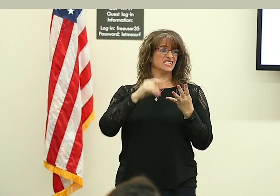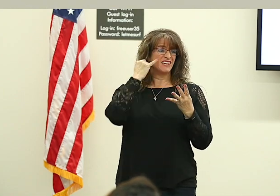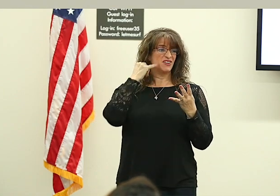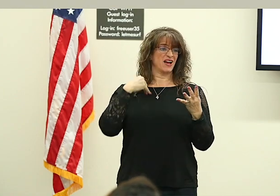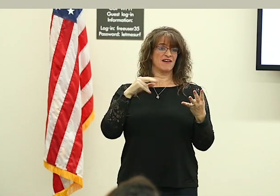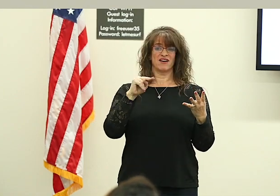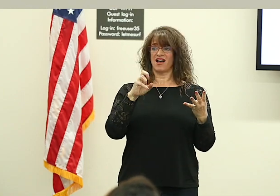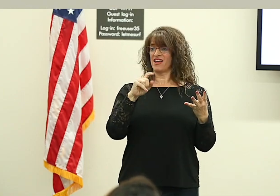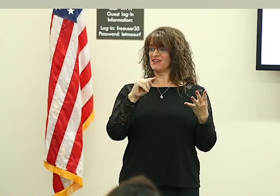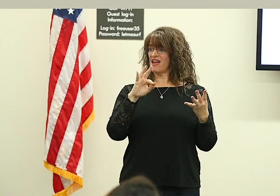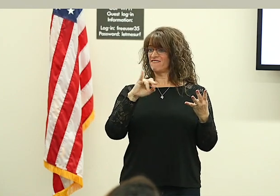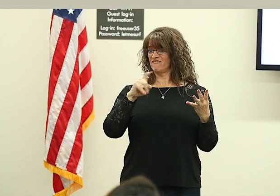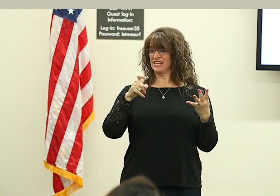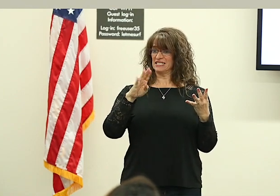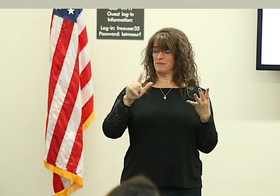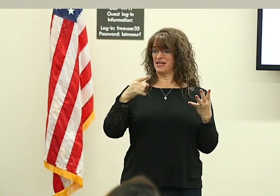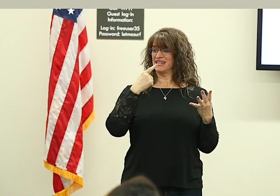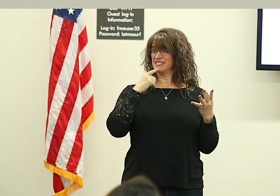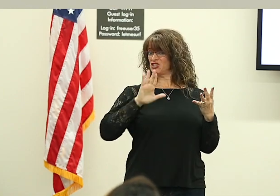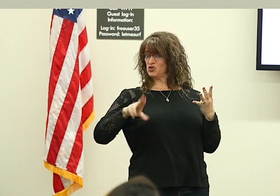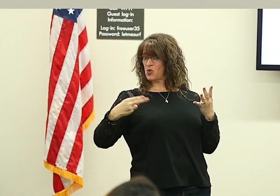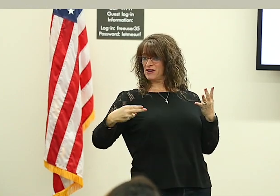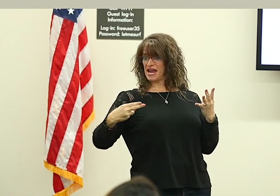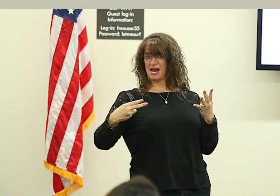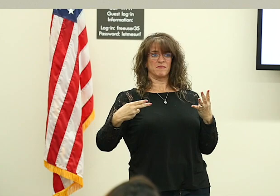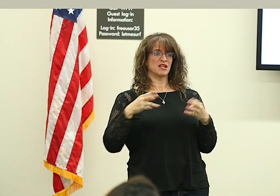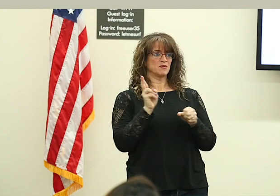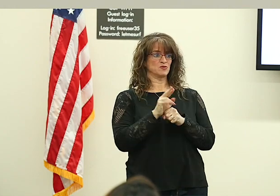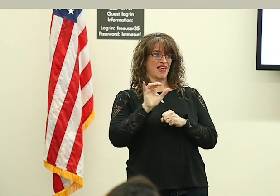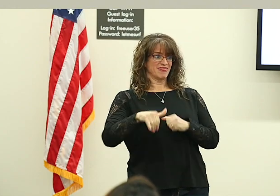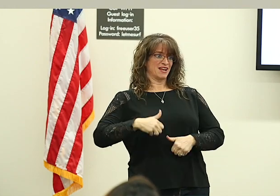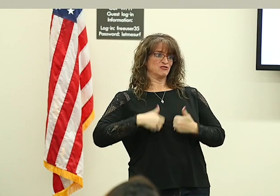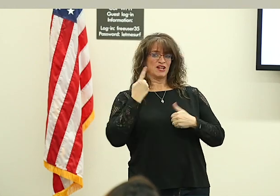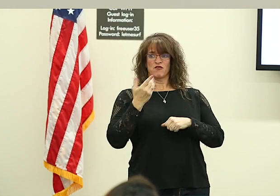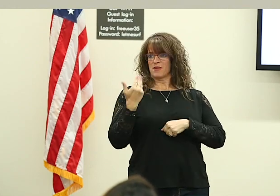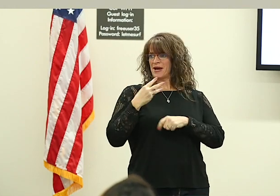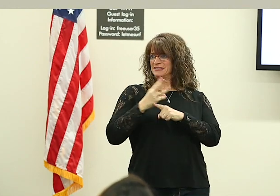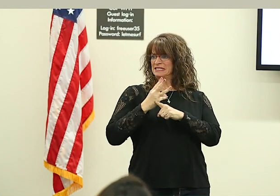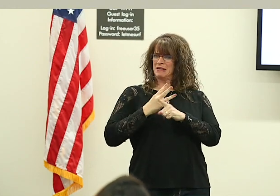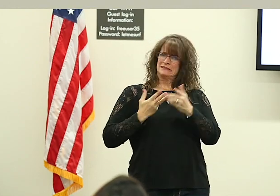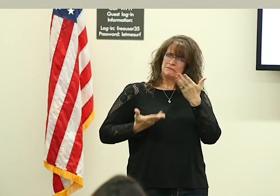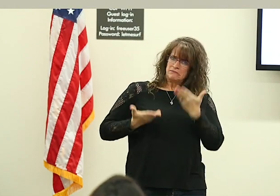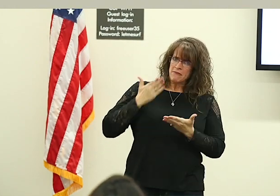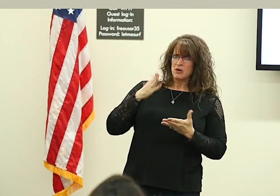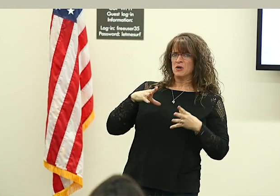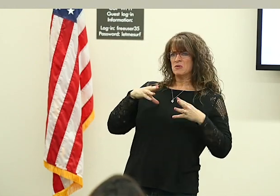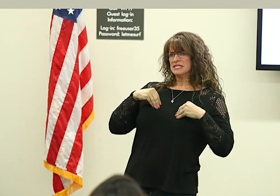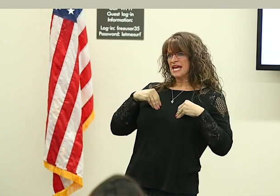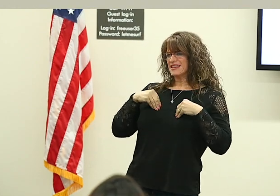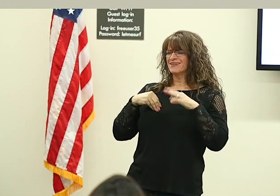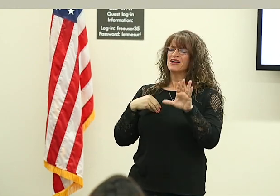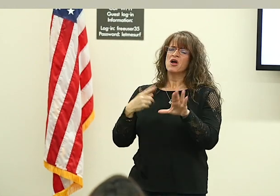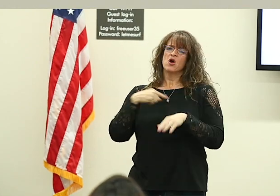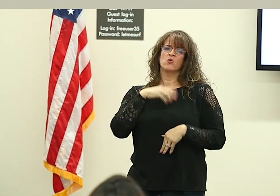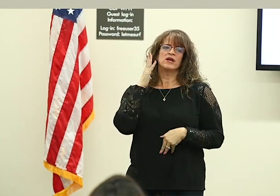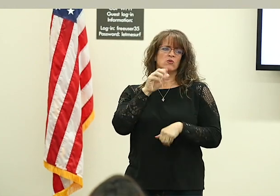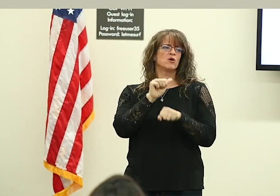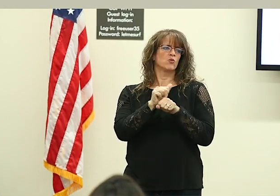that shows that that's your name and you've been getting it at that address for six months, we may take that. I mean, we work with people.